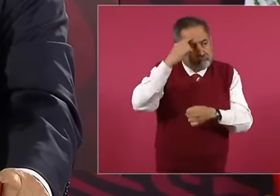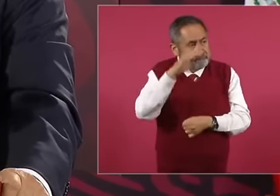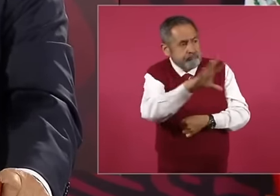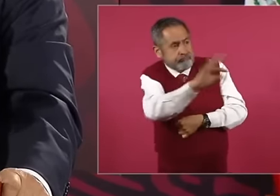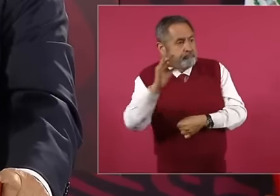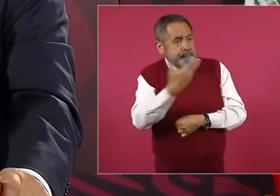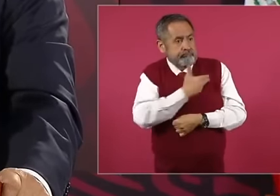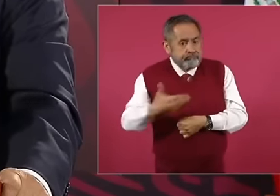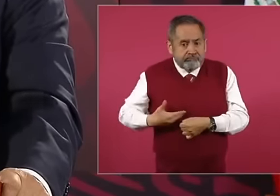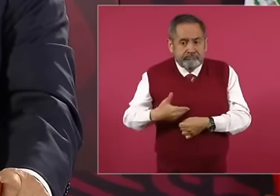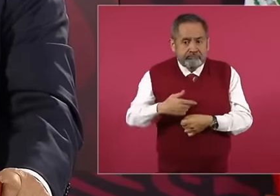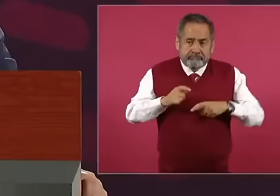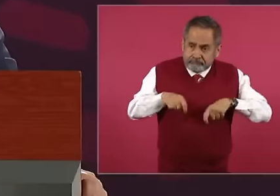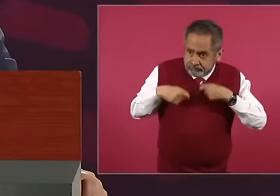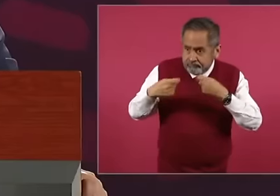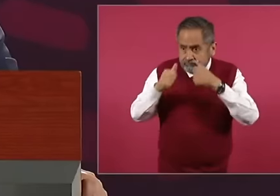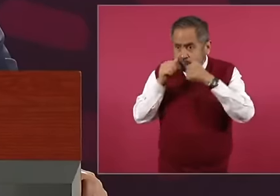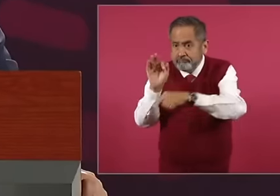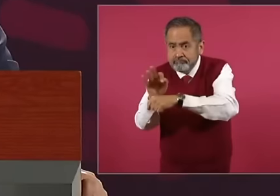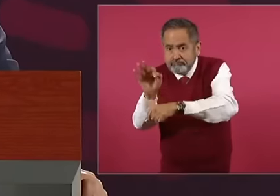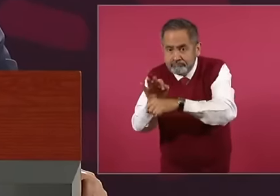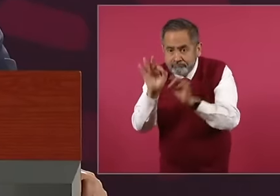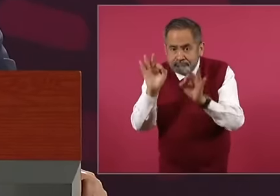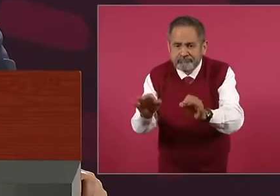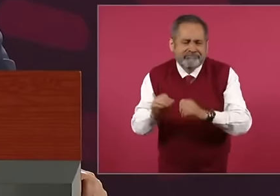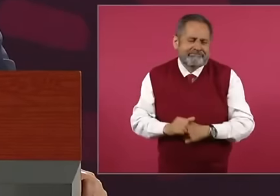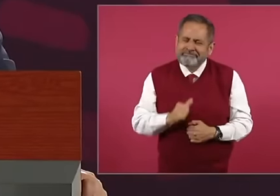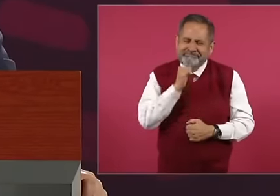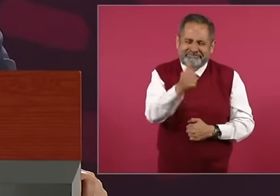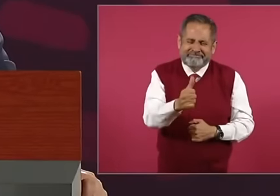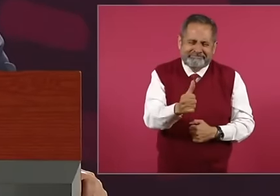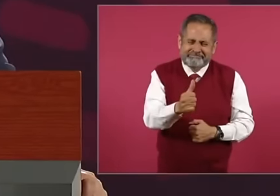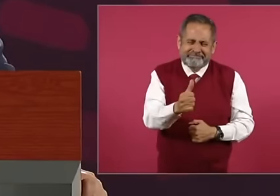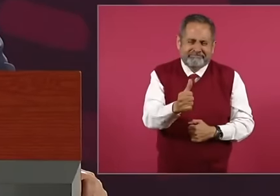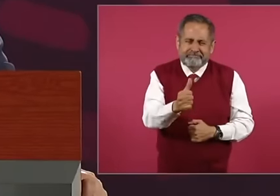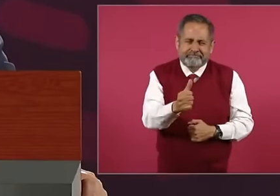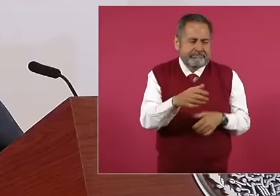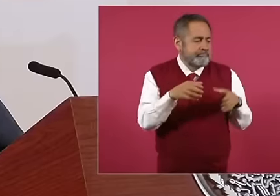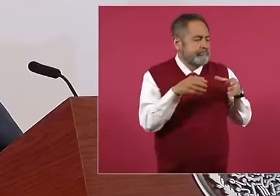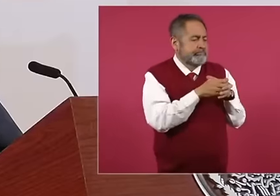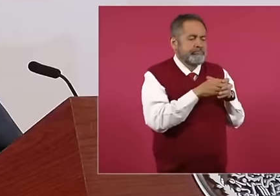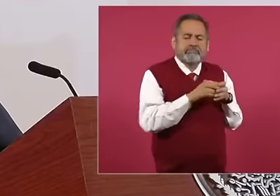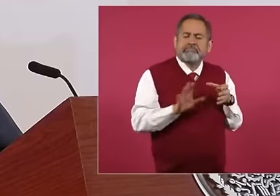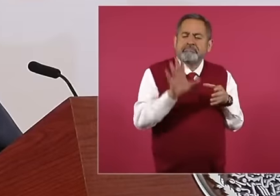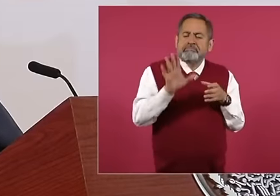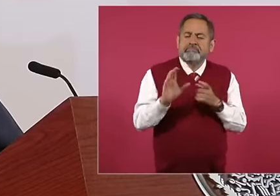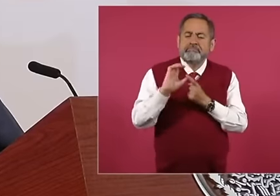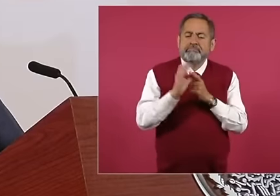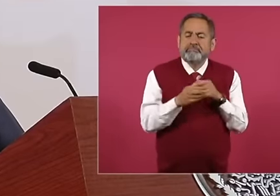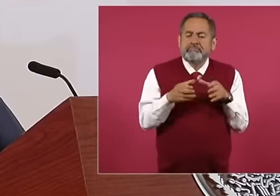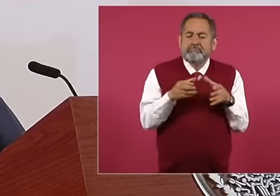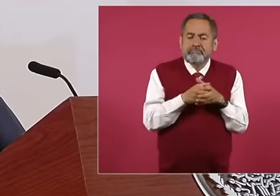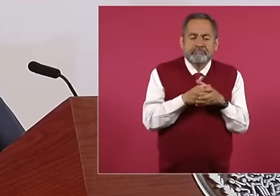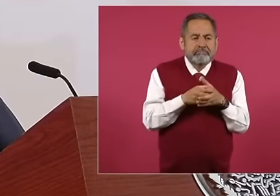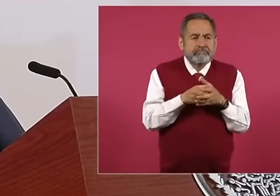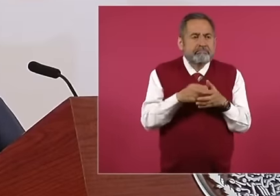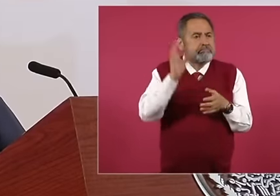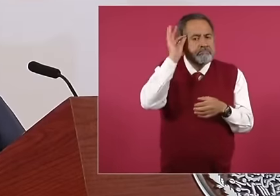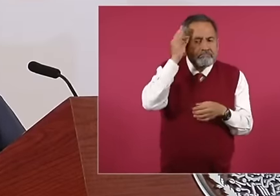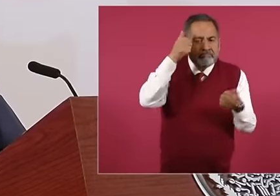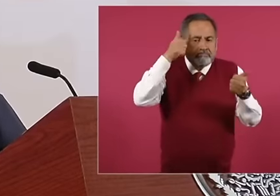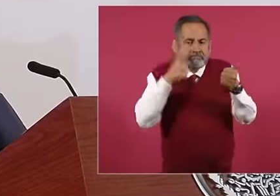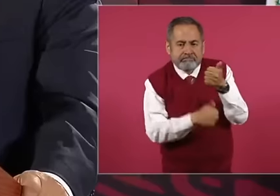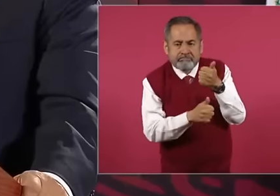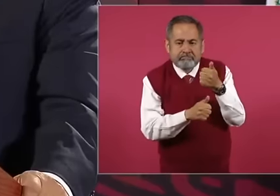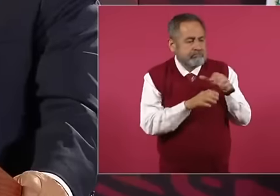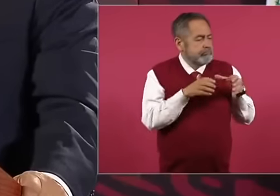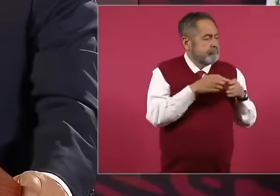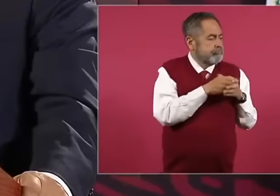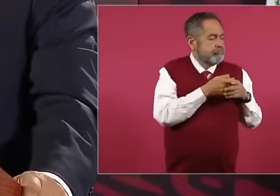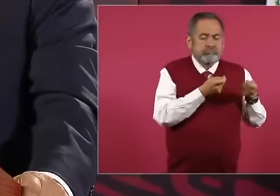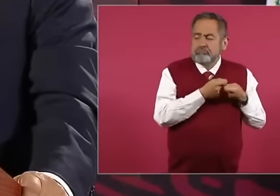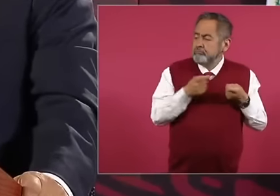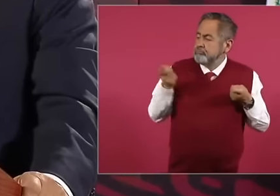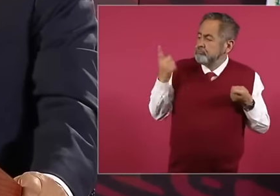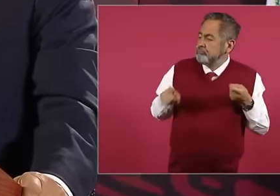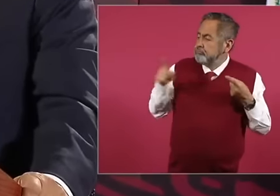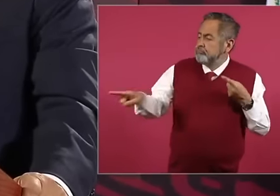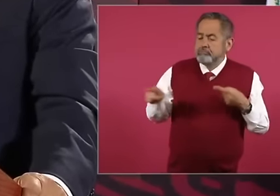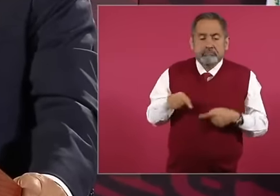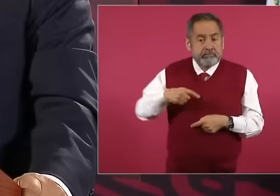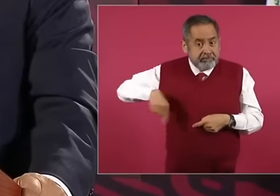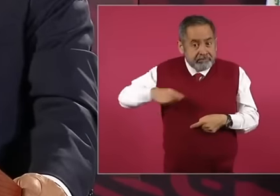people, the government was a committee at the service of a minority of rapacious and